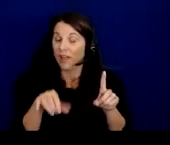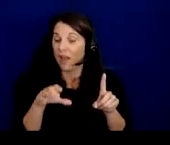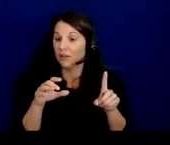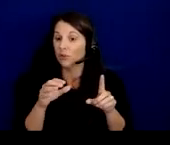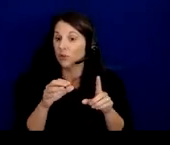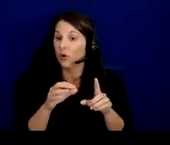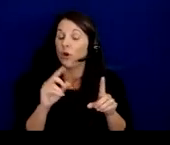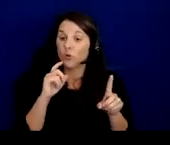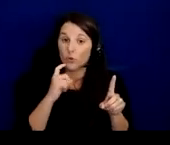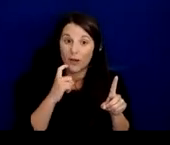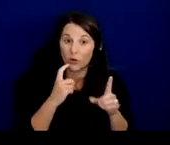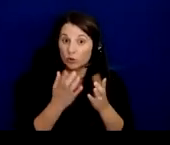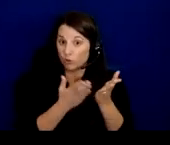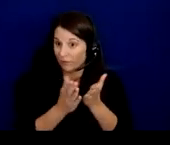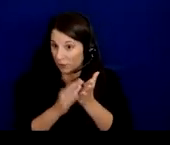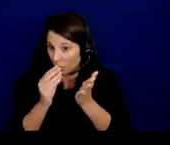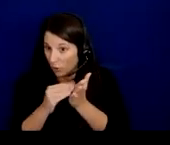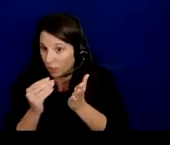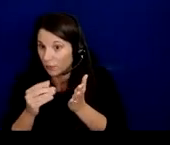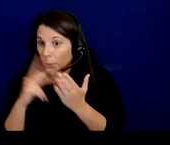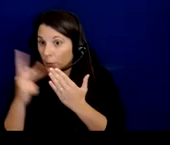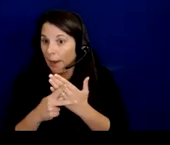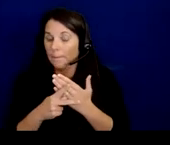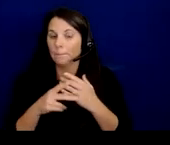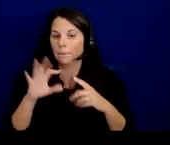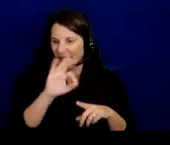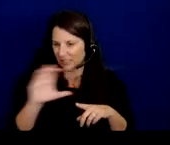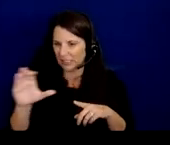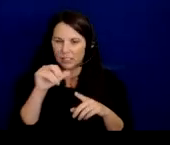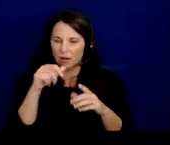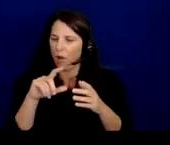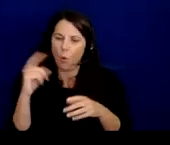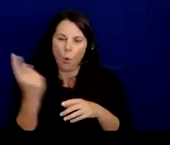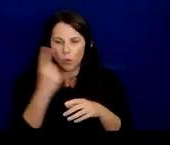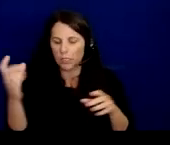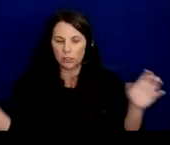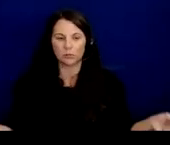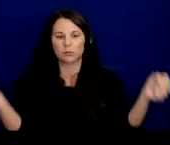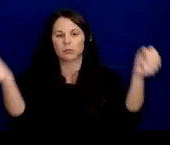at FCC would not just be that sort of traditional pairing students with community organizations,